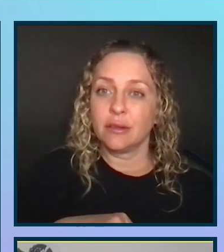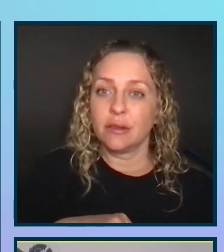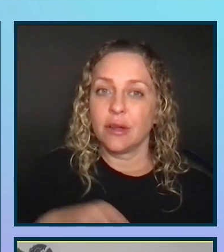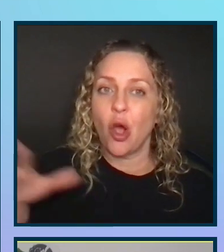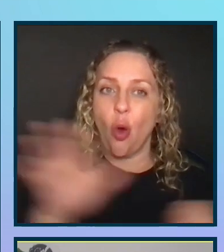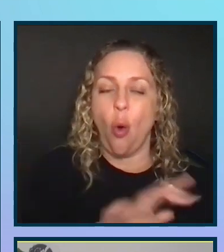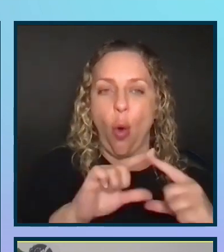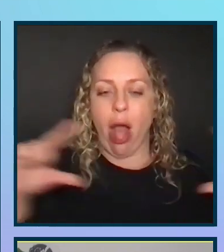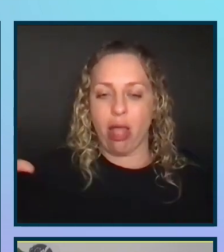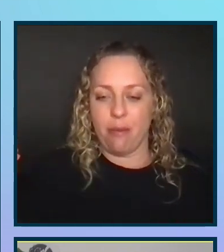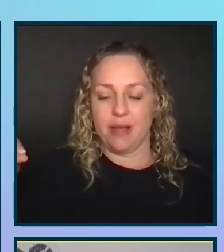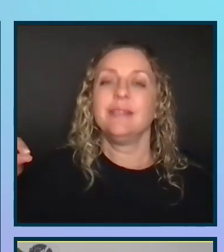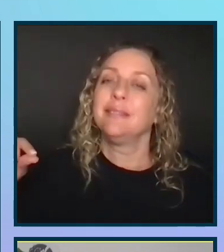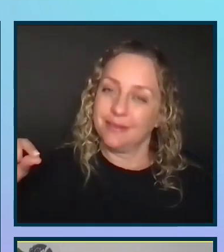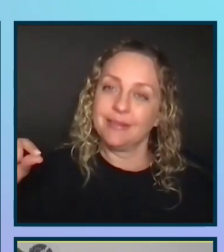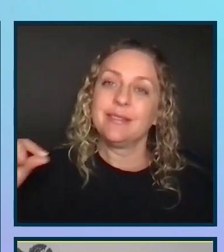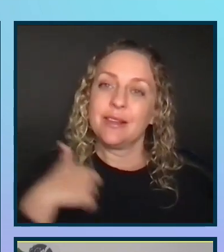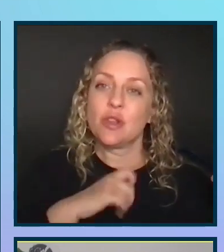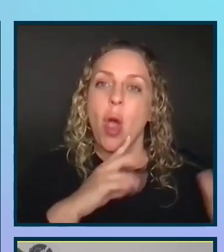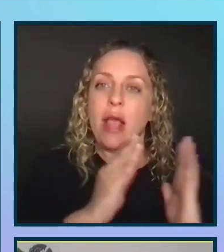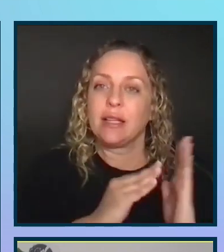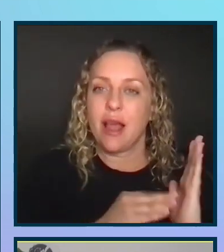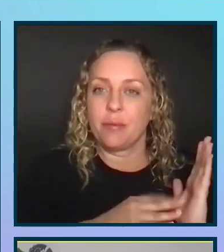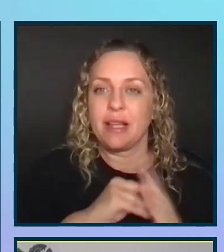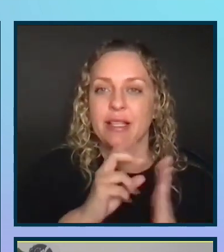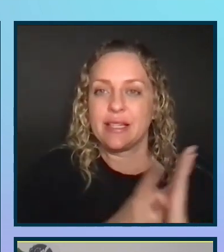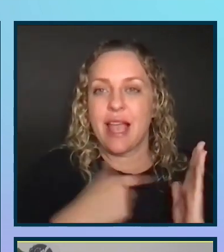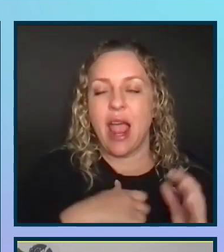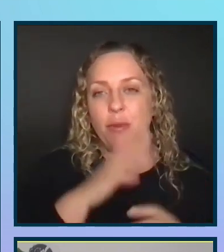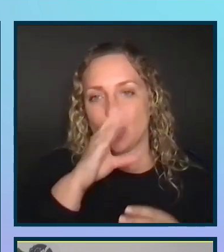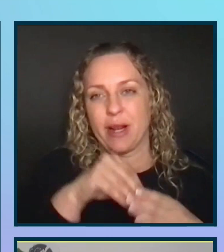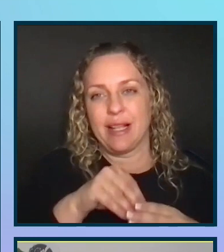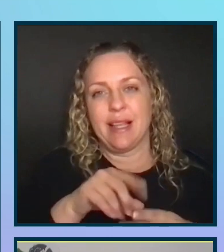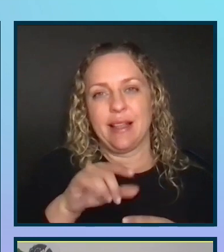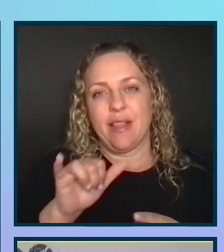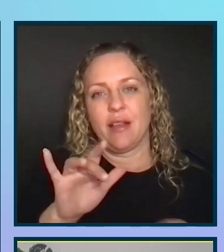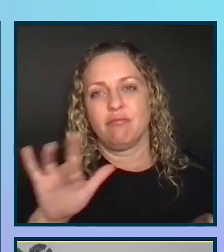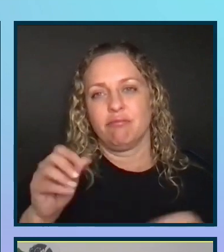So I can document that in design. I could also put directly in the Jira ticket just as a note to say,